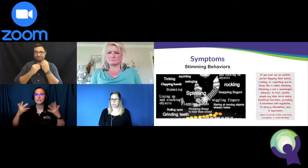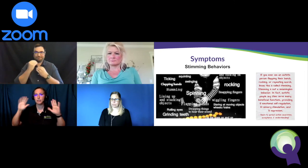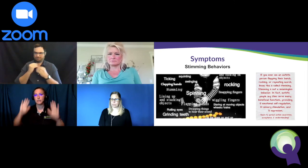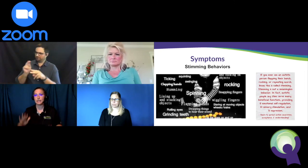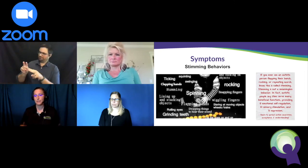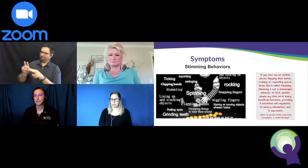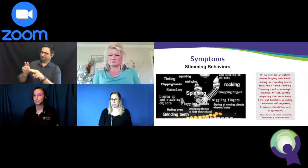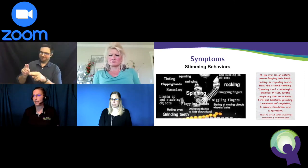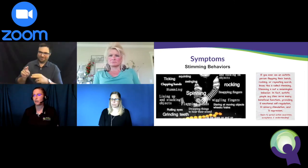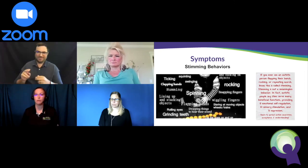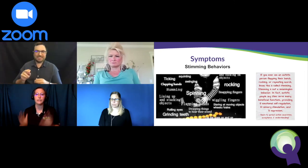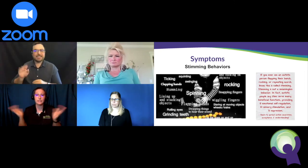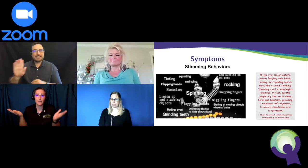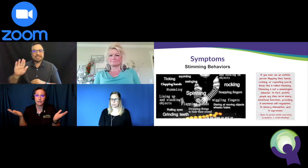to keep his mind calm and it's fine.